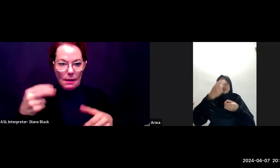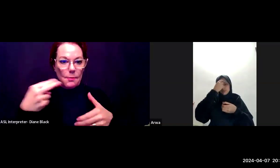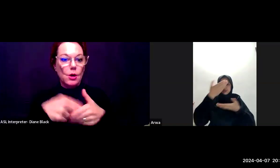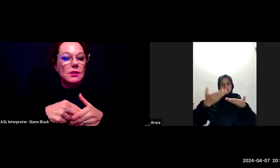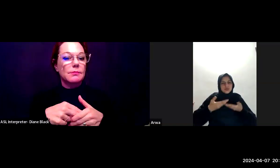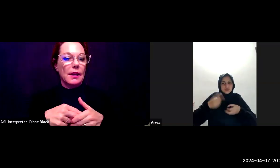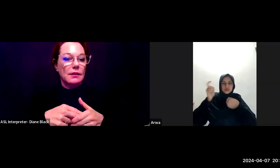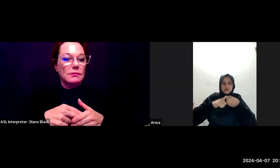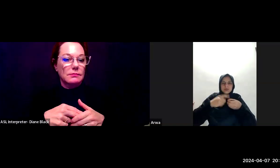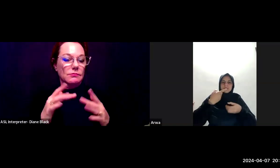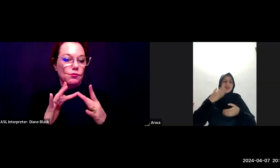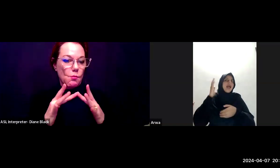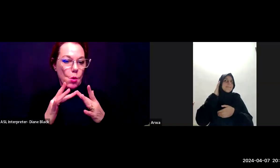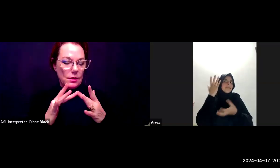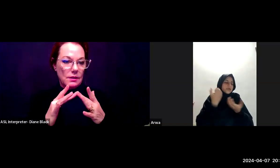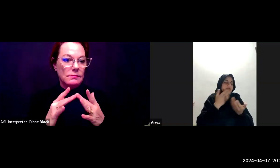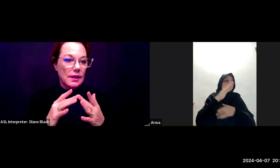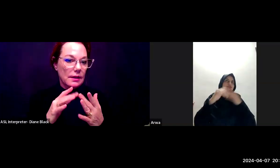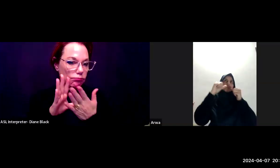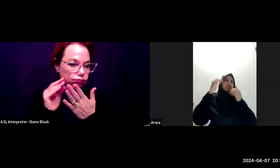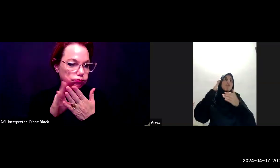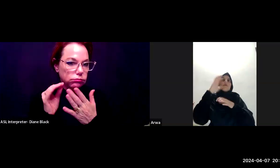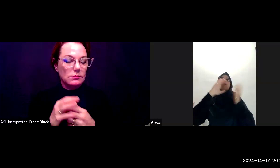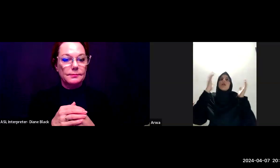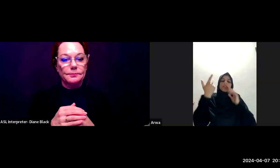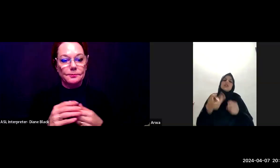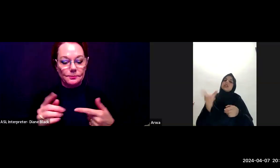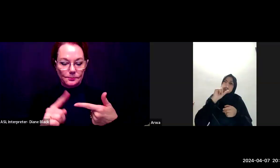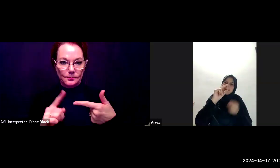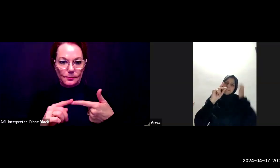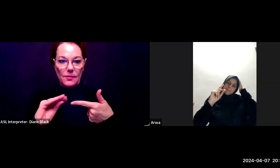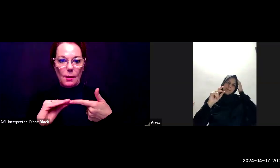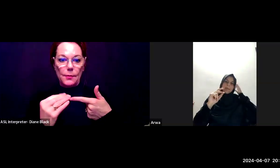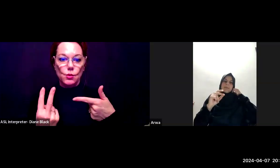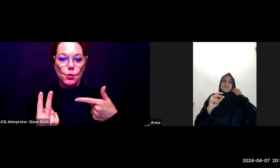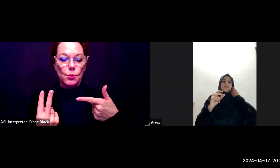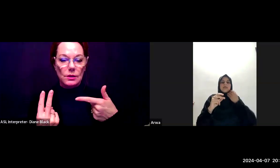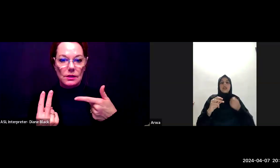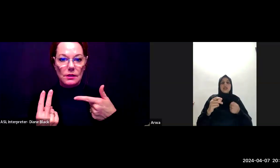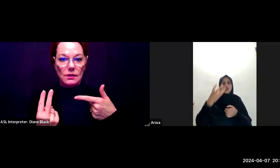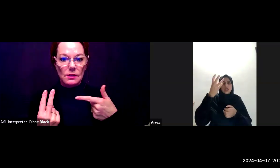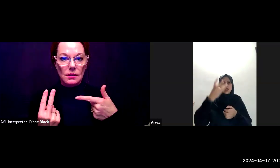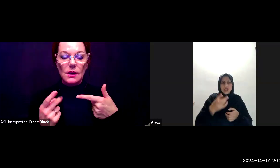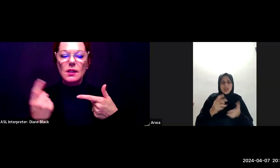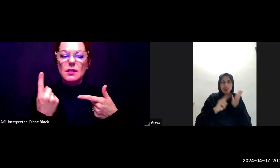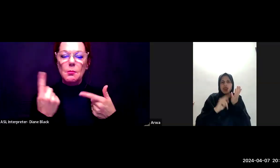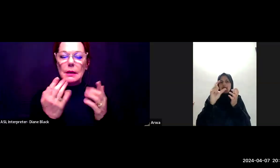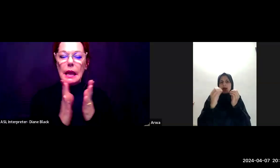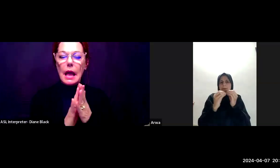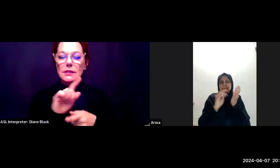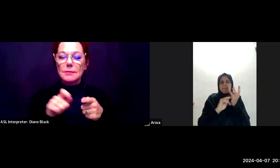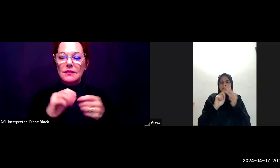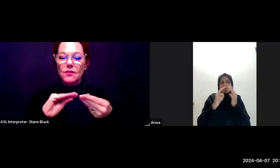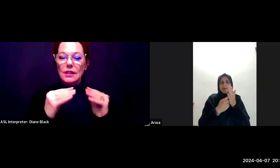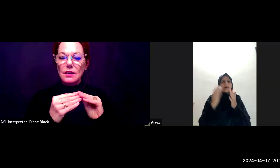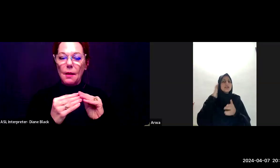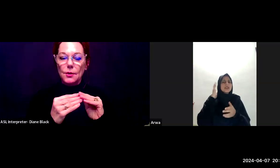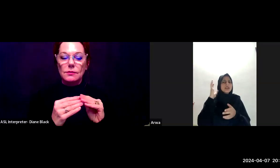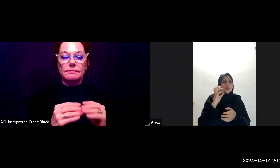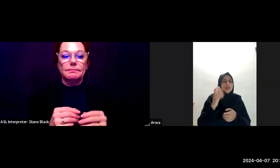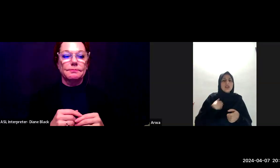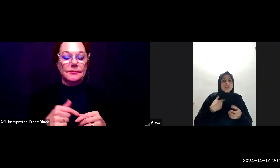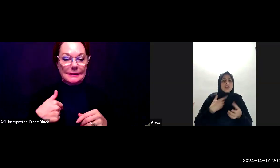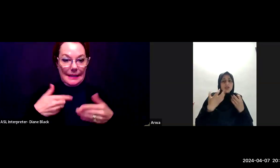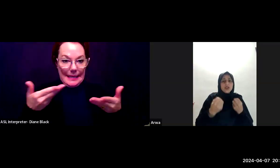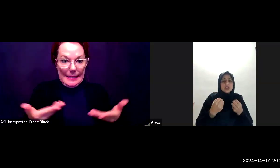get those updates. uh number two uh the numbers were asked about. uh we at the Coalition generally